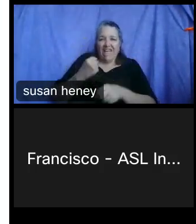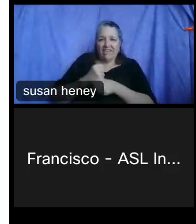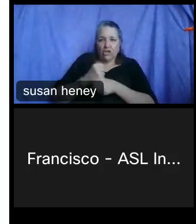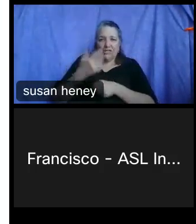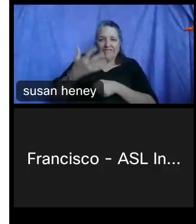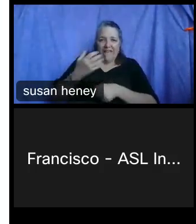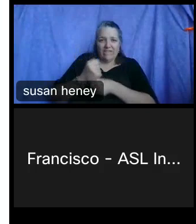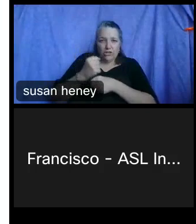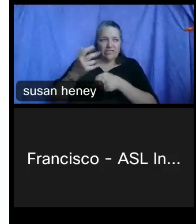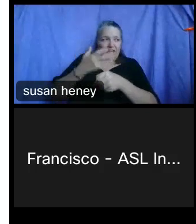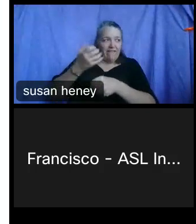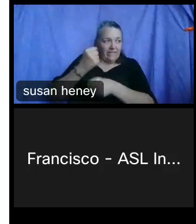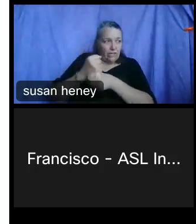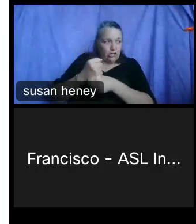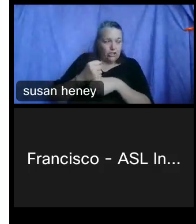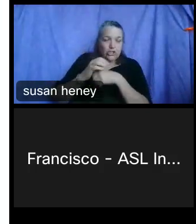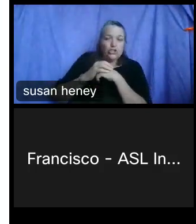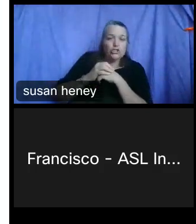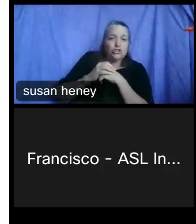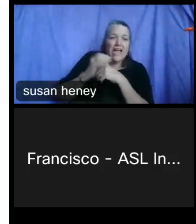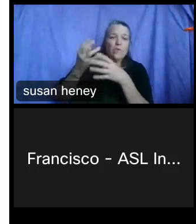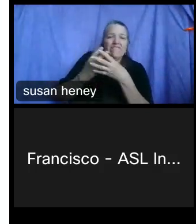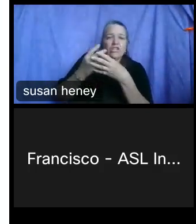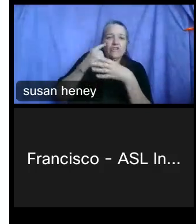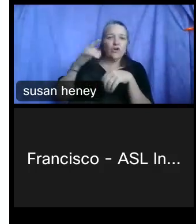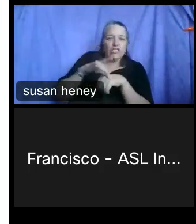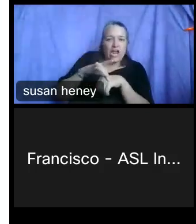and also how to filter these tables for the geography for your request.